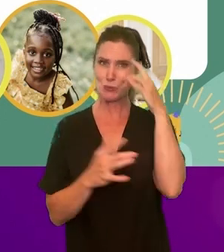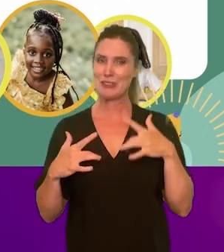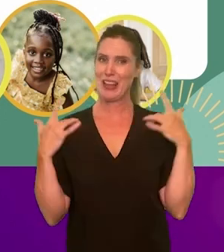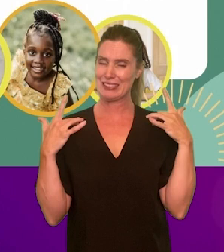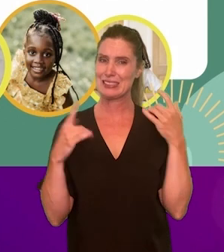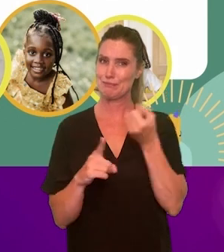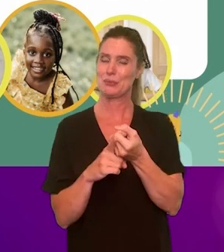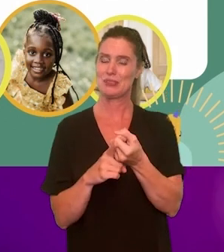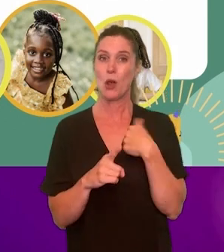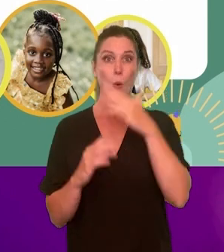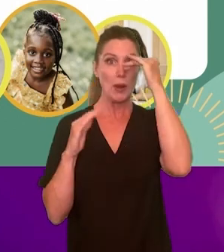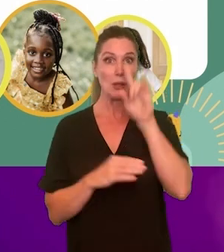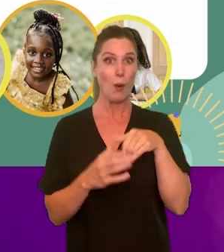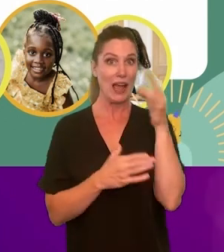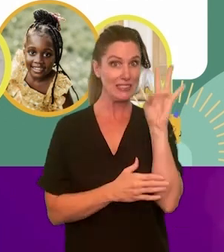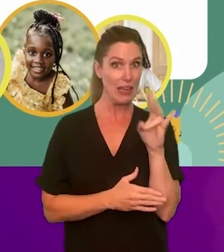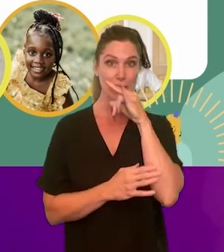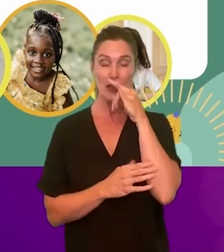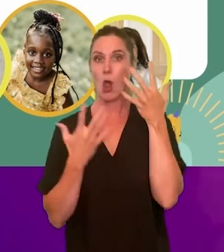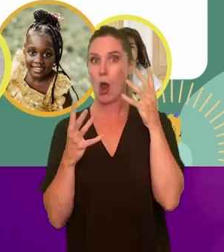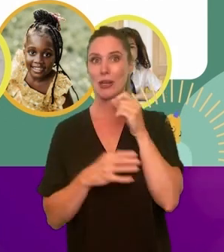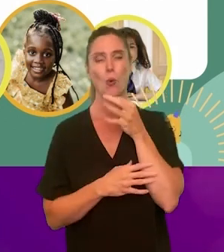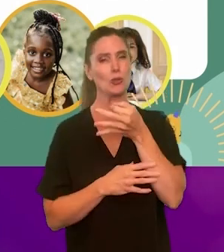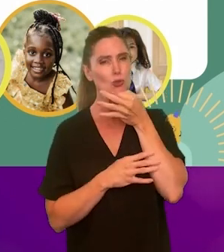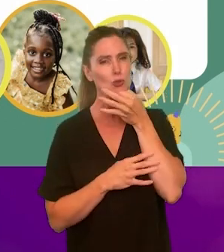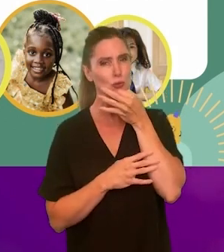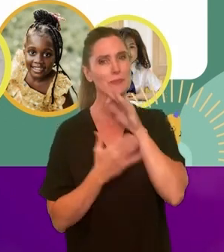We expect one in seven of those kids to already or soon to be struggling with their mental health.